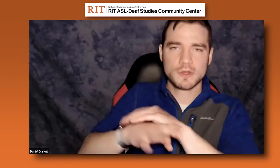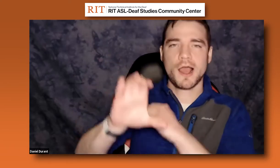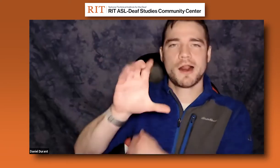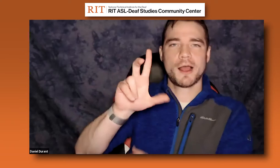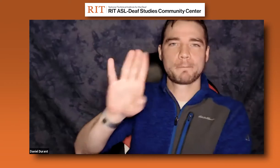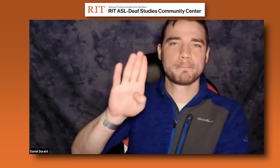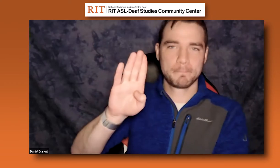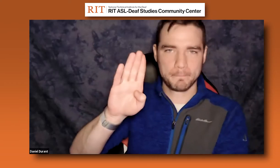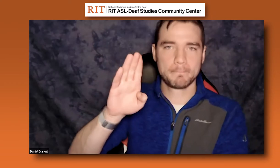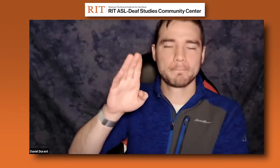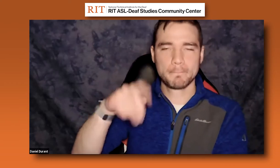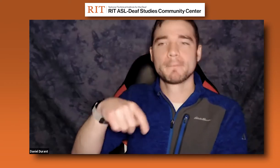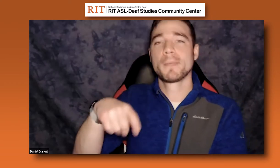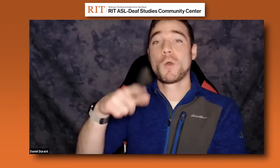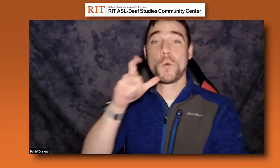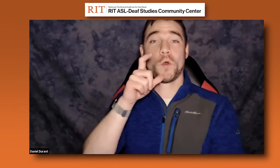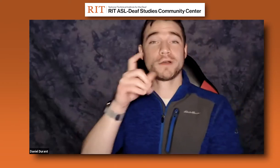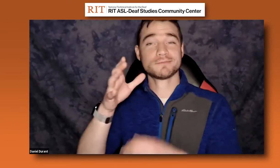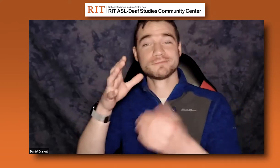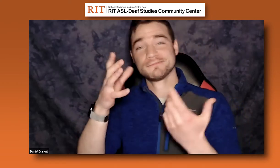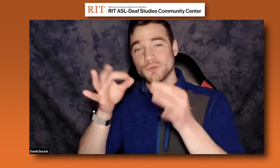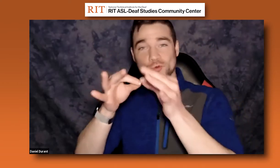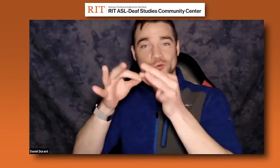I joined the soccer club.